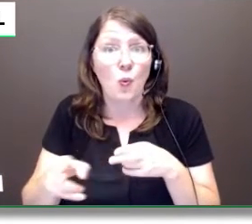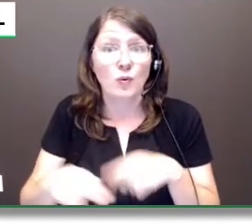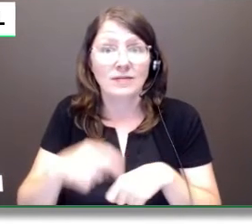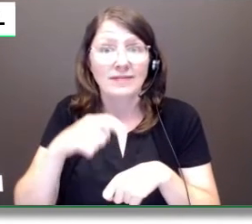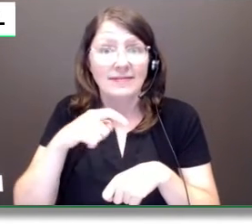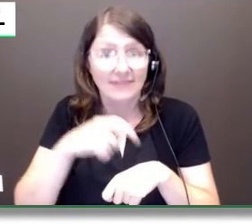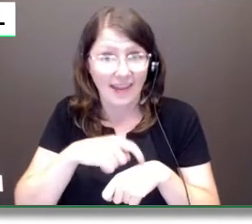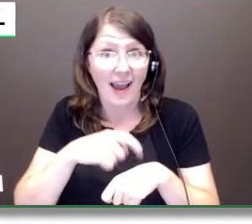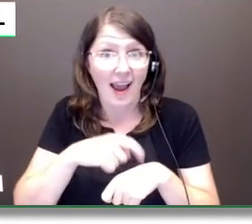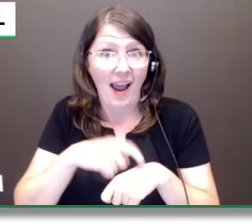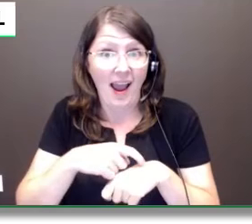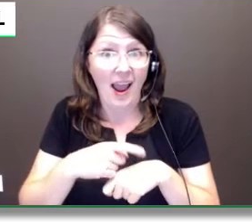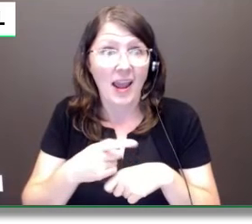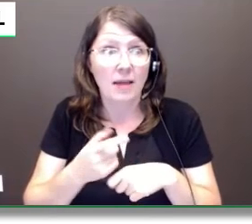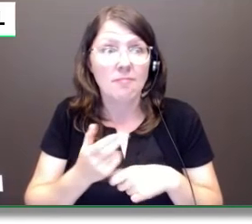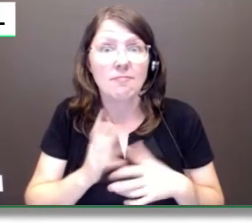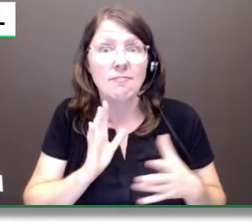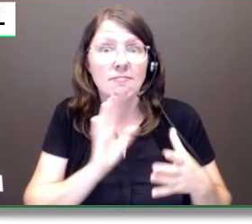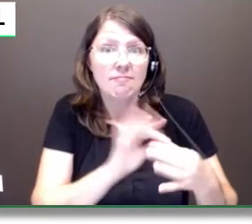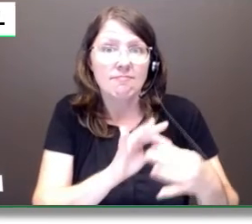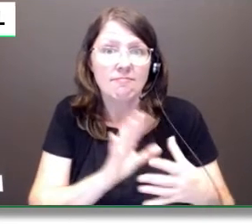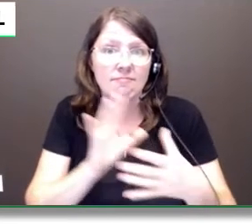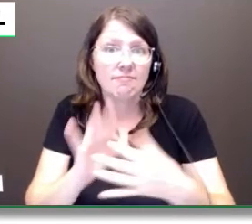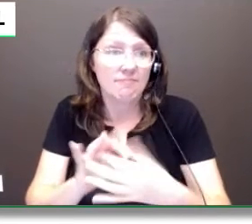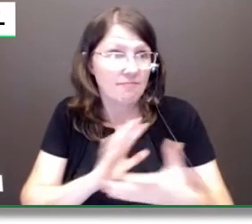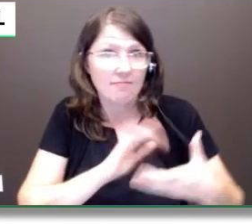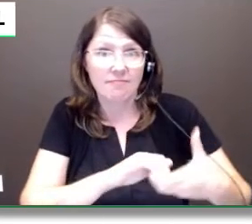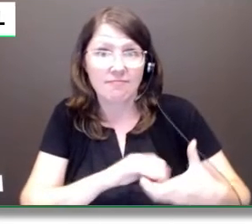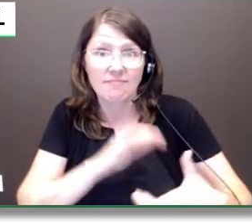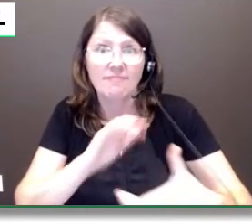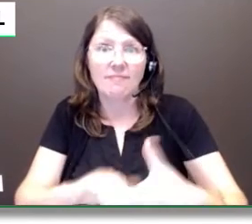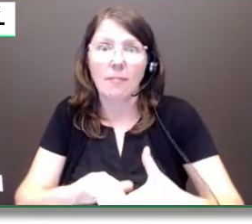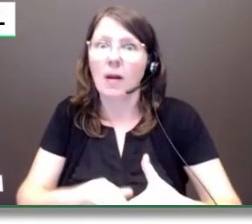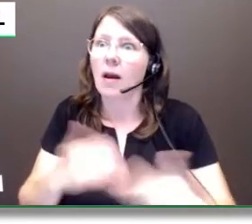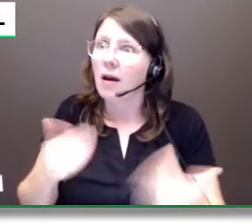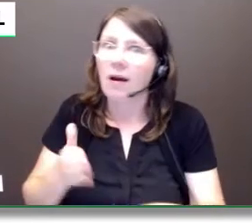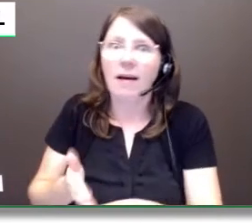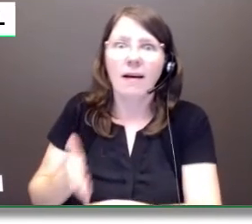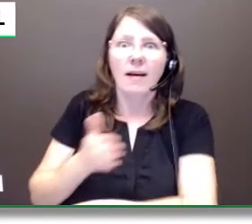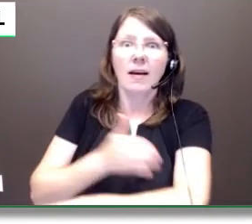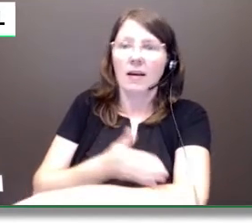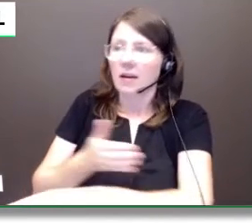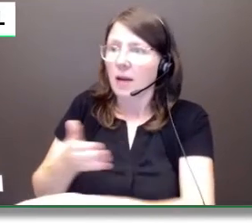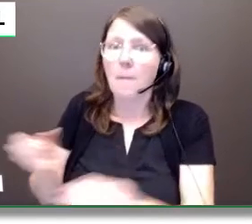um yeah the participation of people of all abilities in our parks